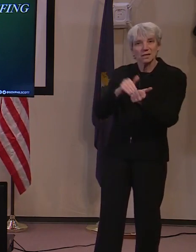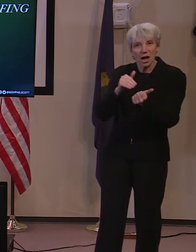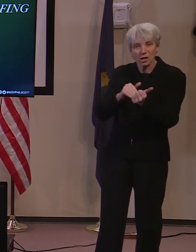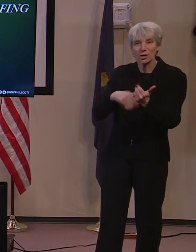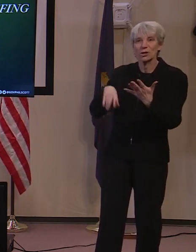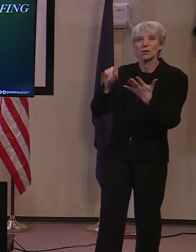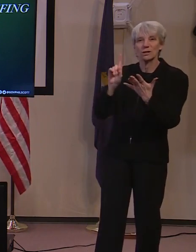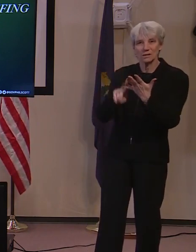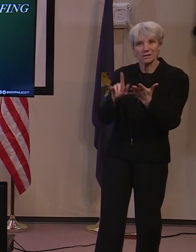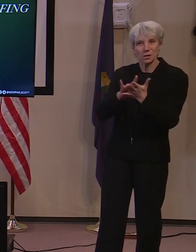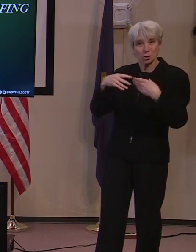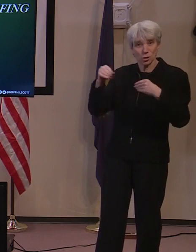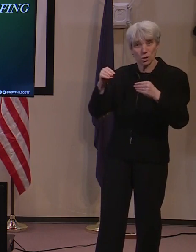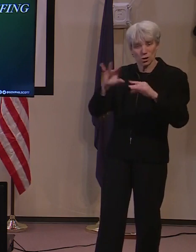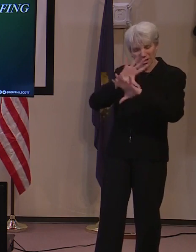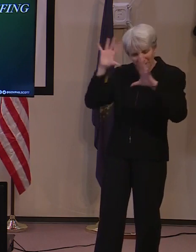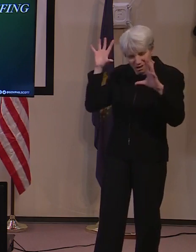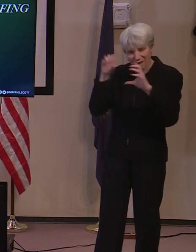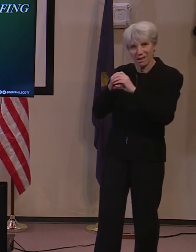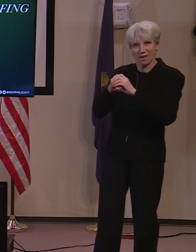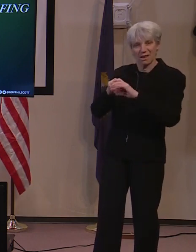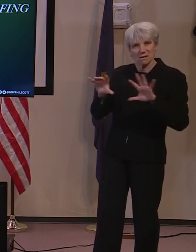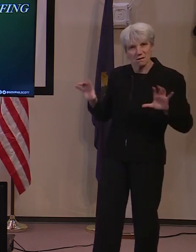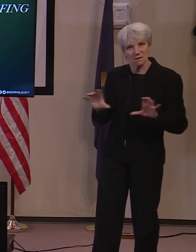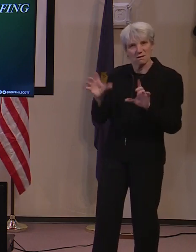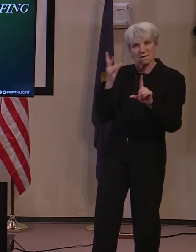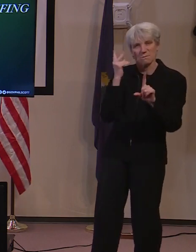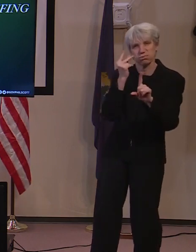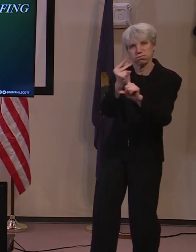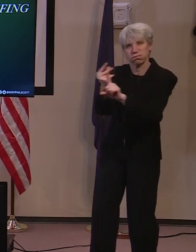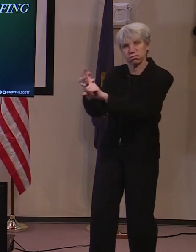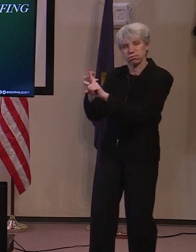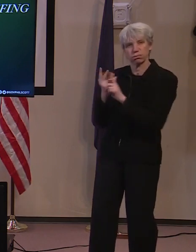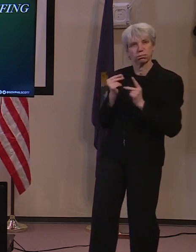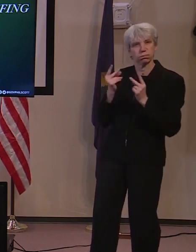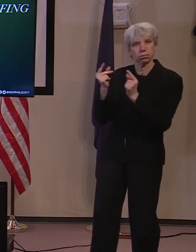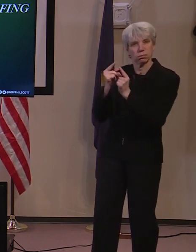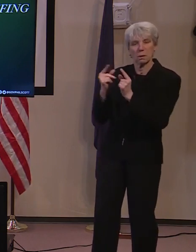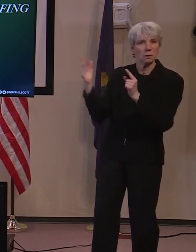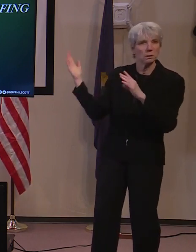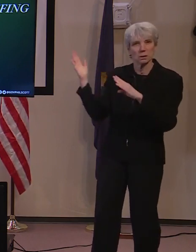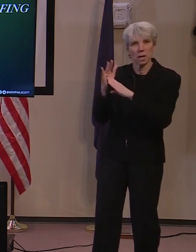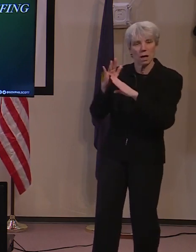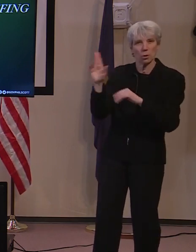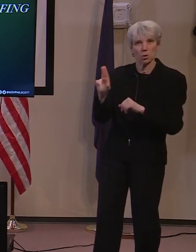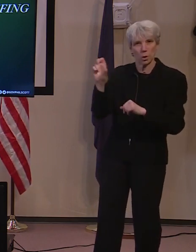retail pharmacies. We are supplementing the vaccination effort with an expanded